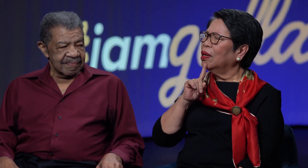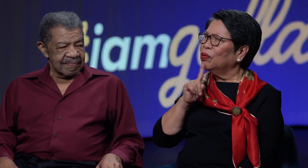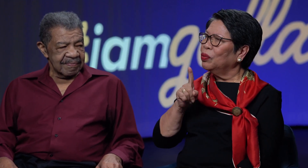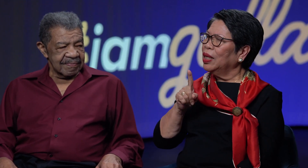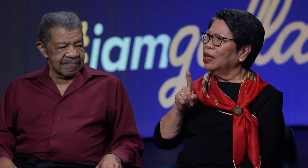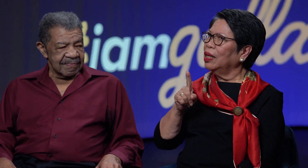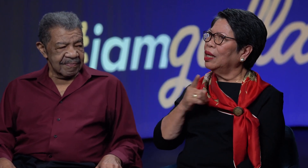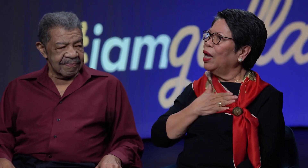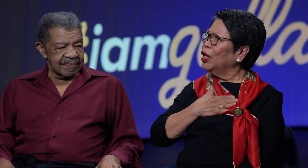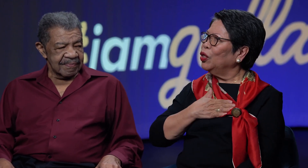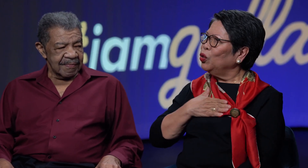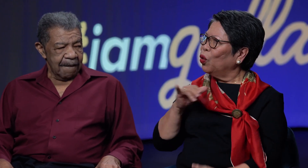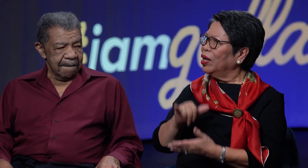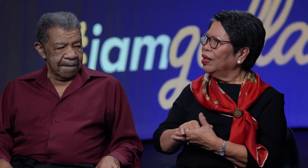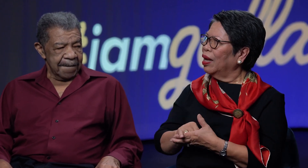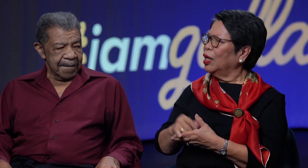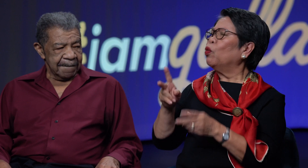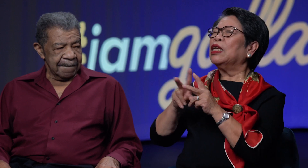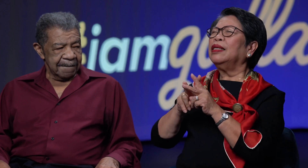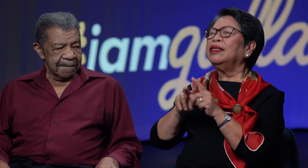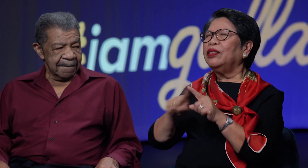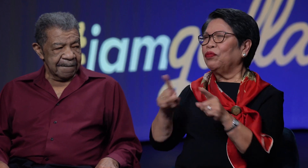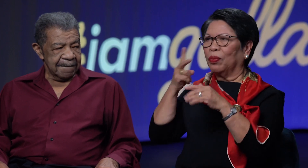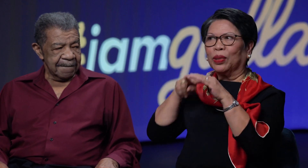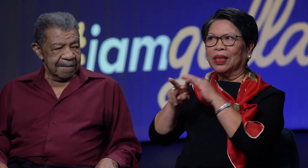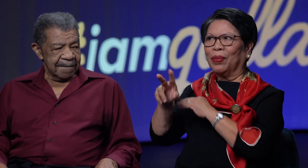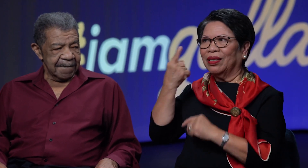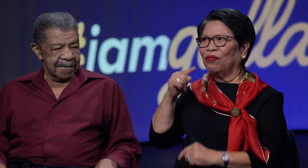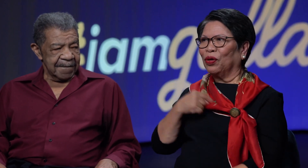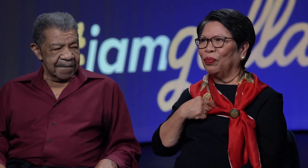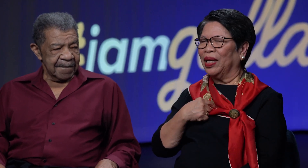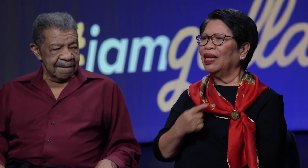I really enjoyed that, and it was a different perspective for me.